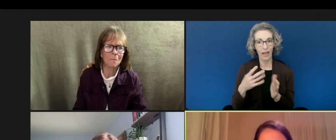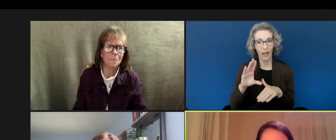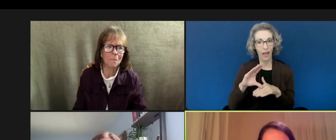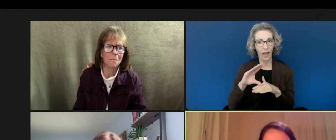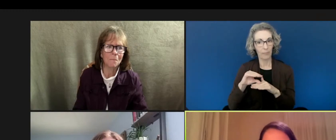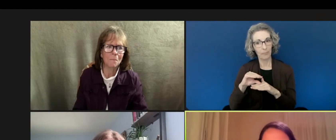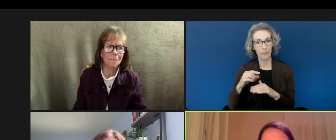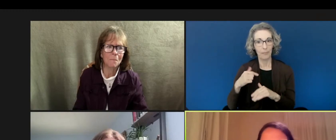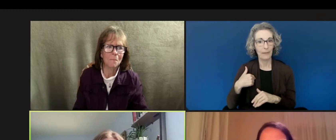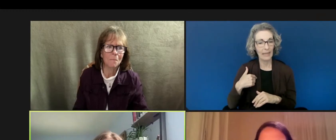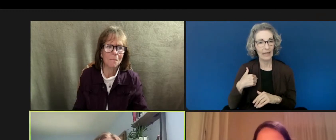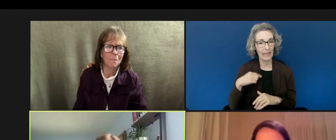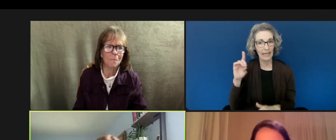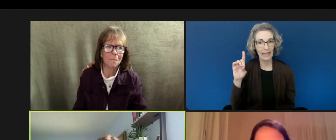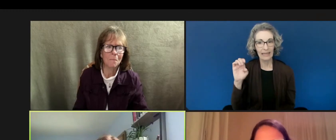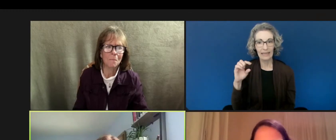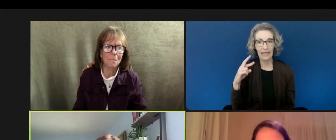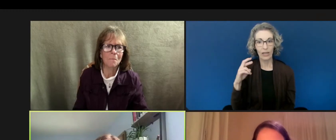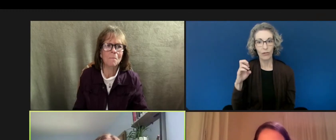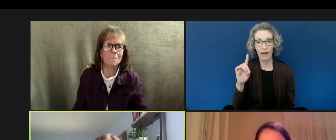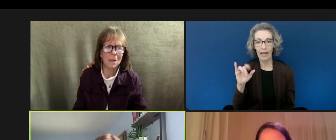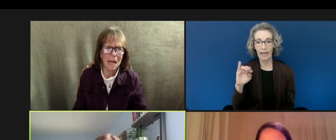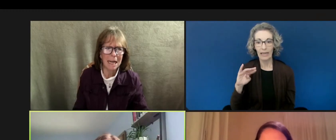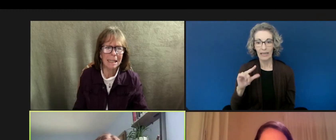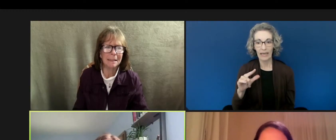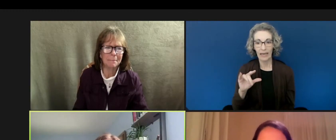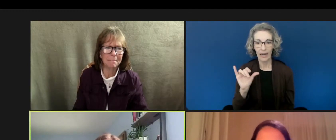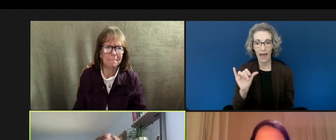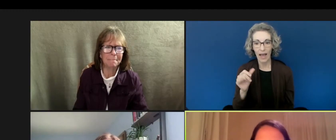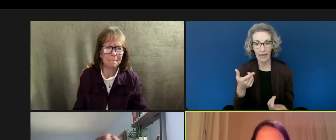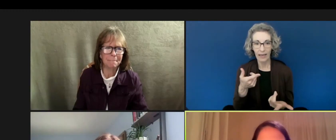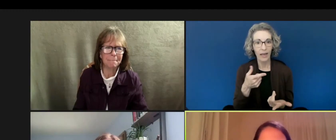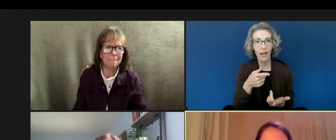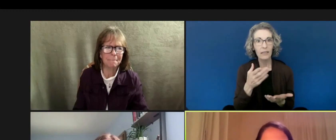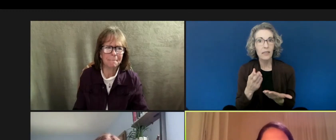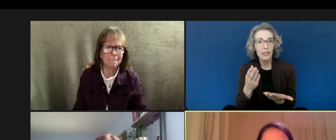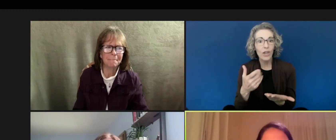Yes. Why don't you choose a different profession?